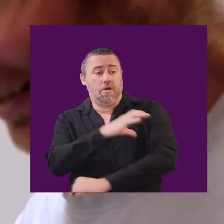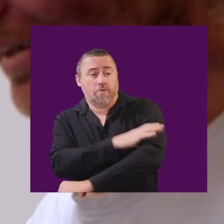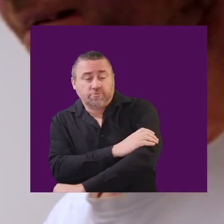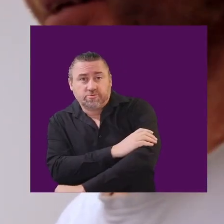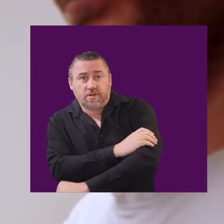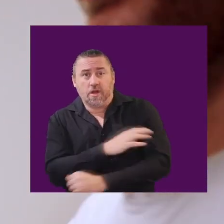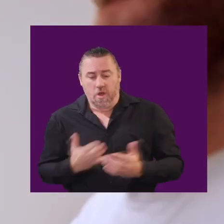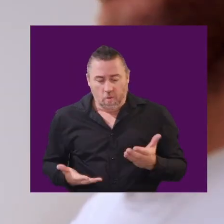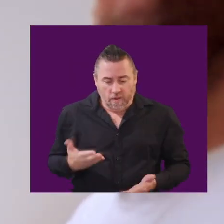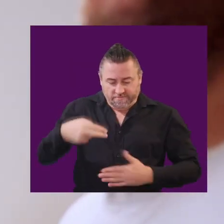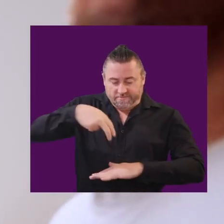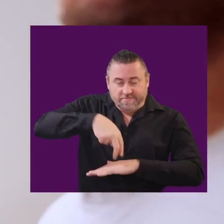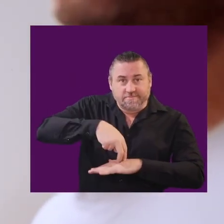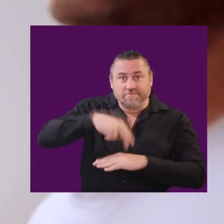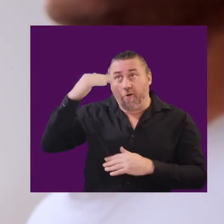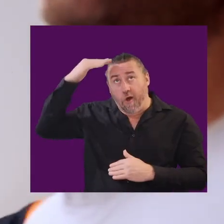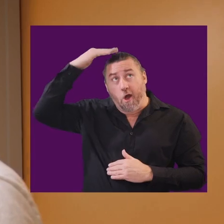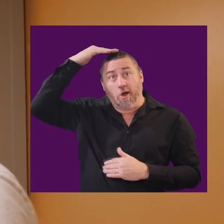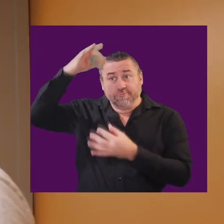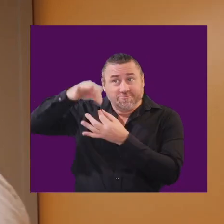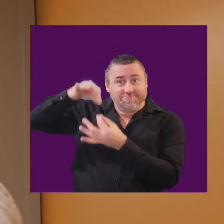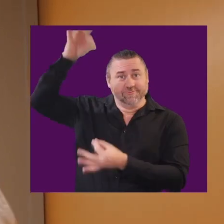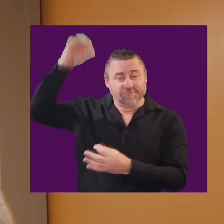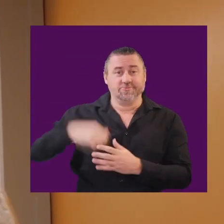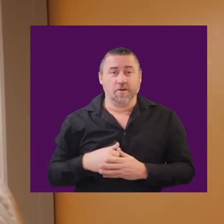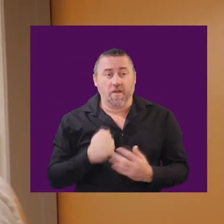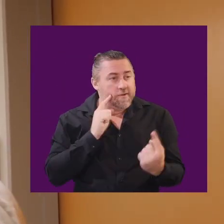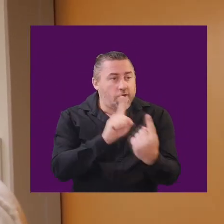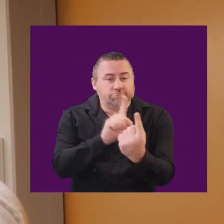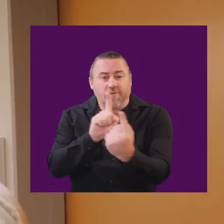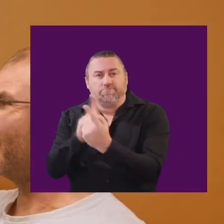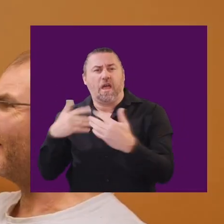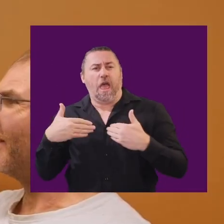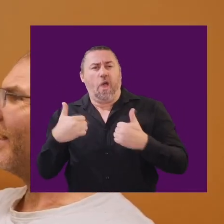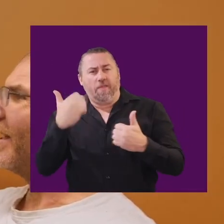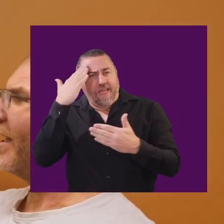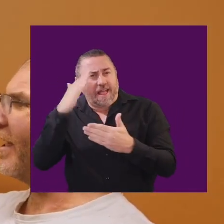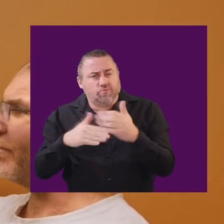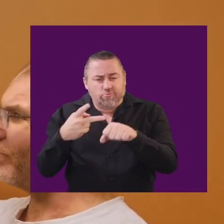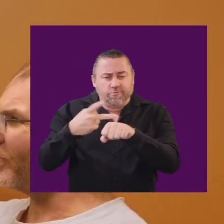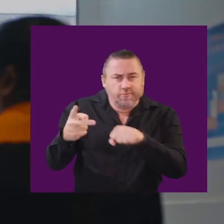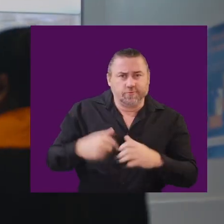weight and height recorded. And you might see other health professionals during your visit. If